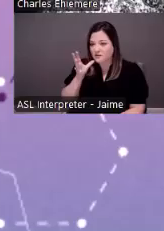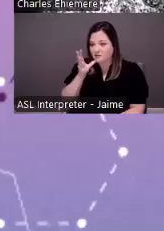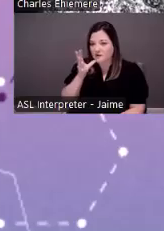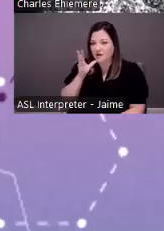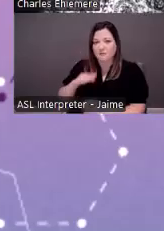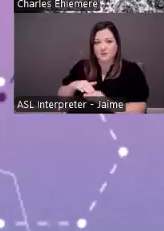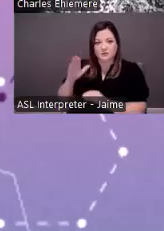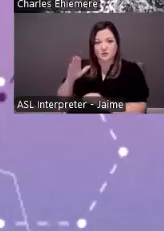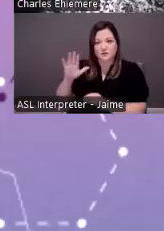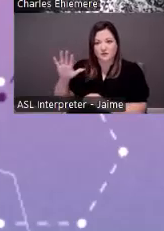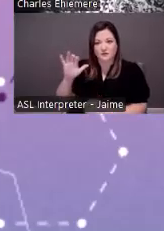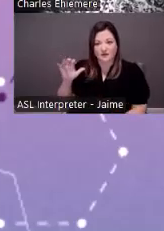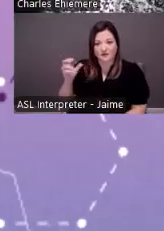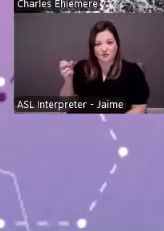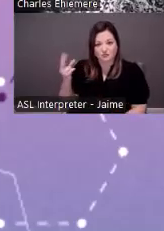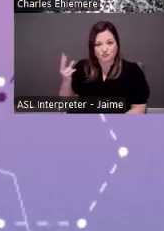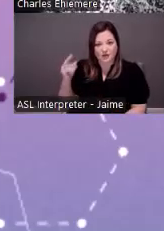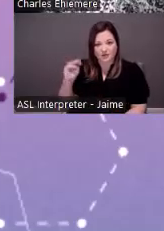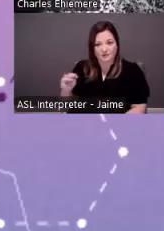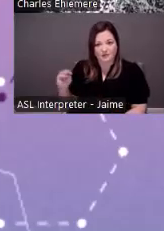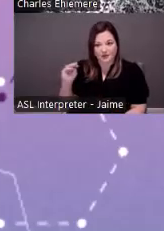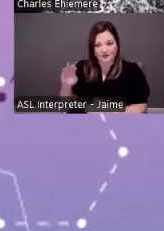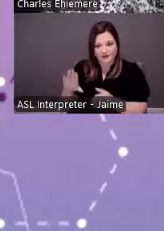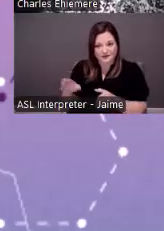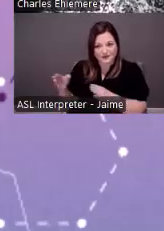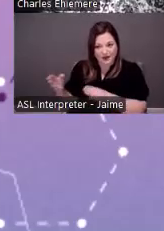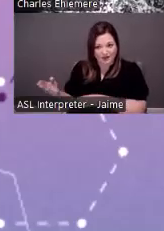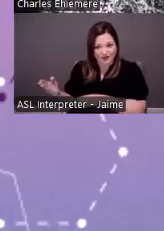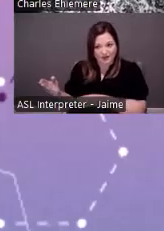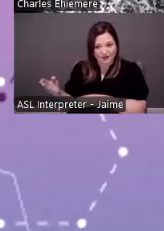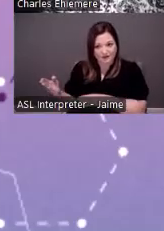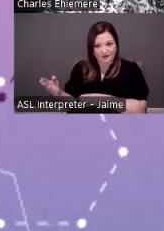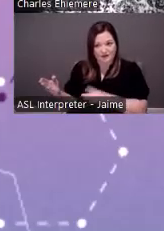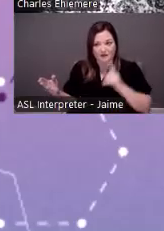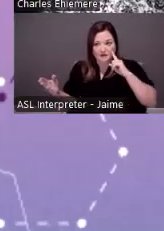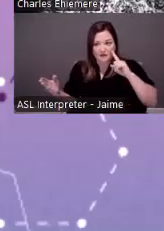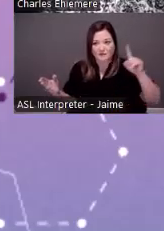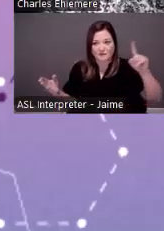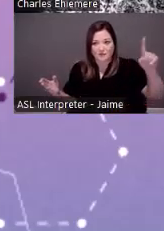meaning that in every 100,000 women that give birth,